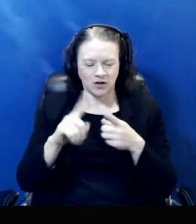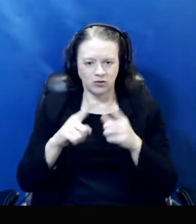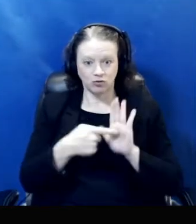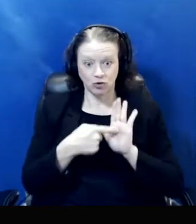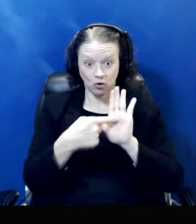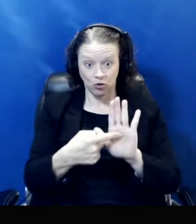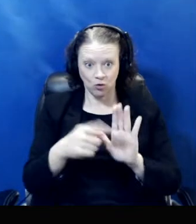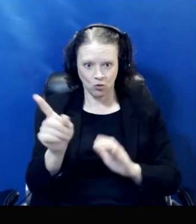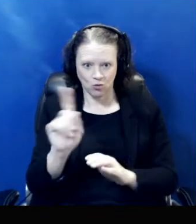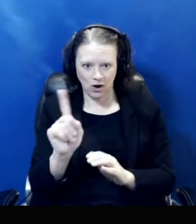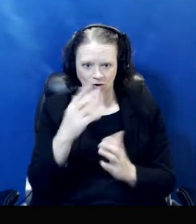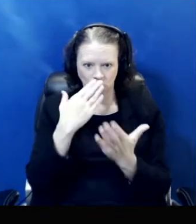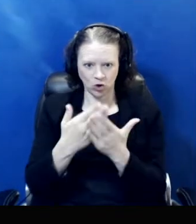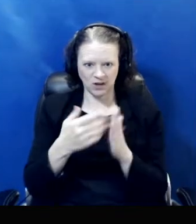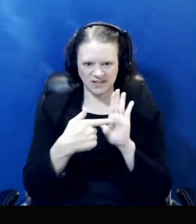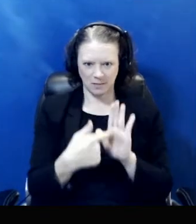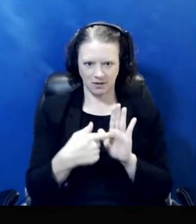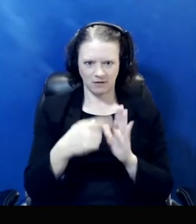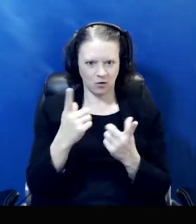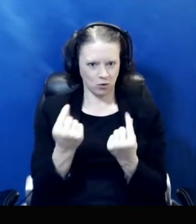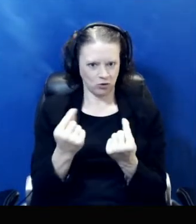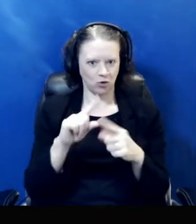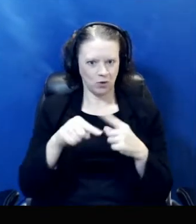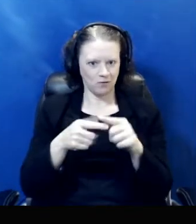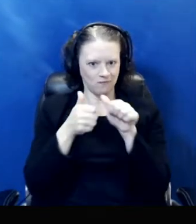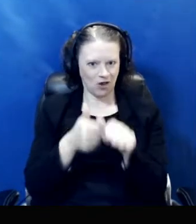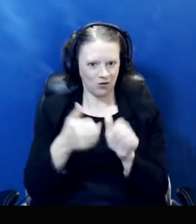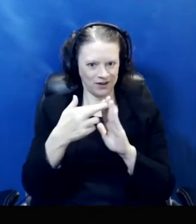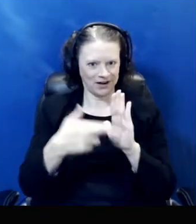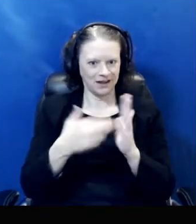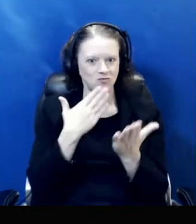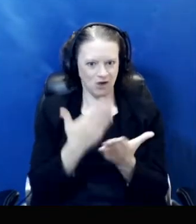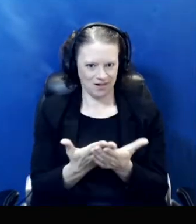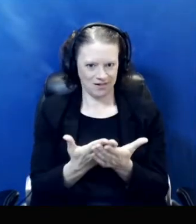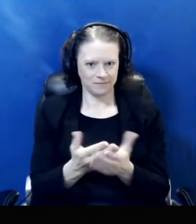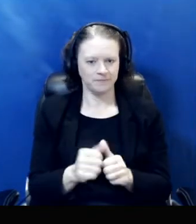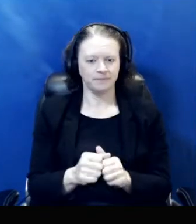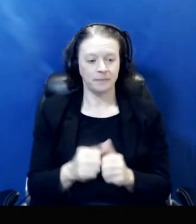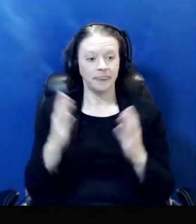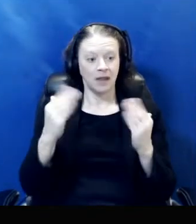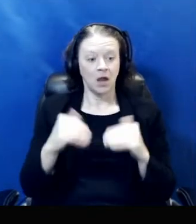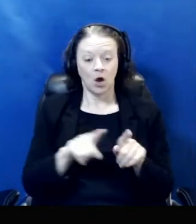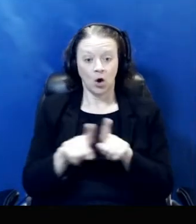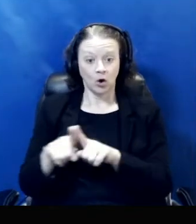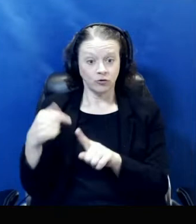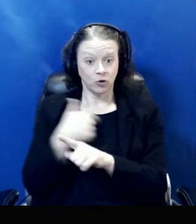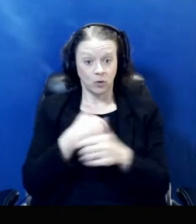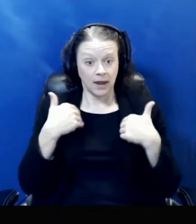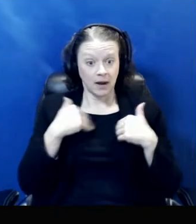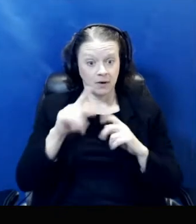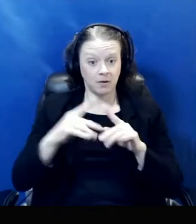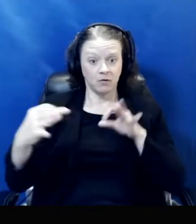Going forward, we had a lot of people who gave us feedback that they understand what the guideline was telling them to do,